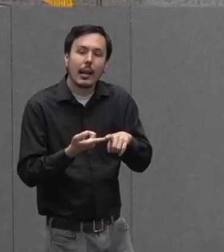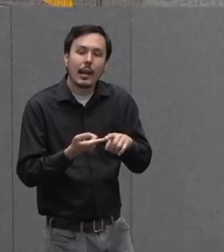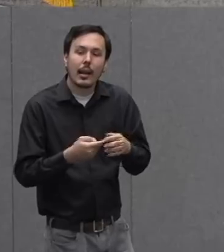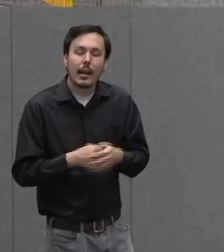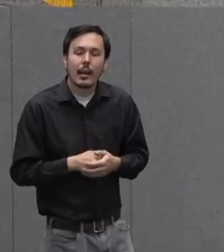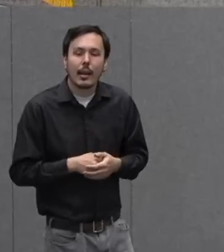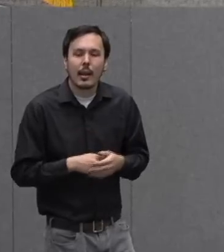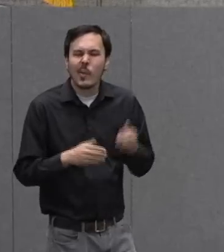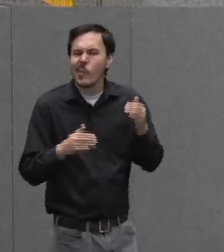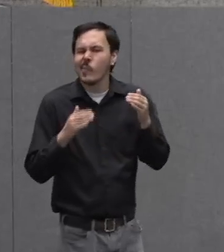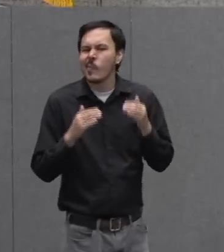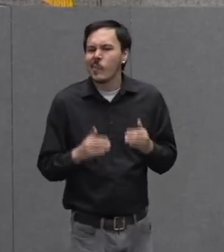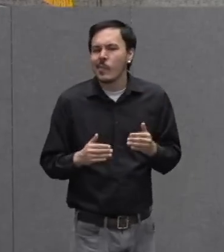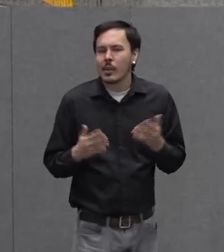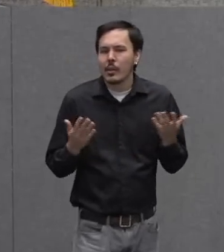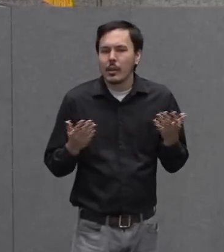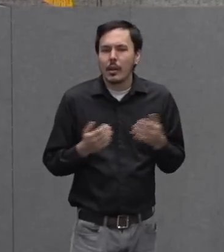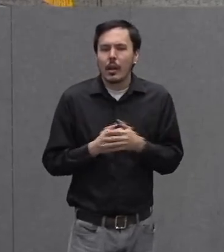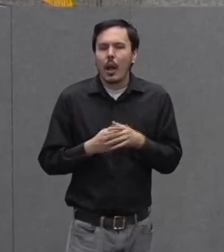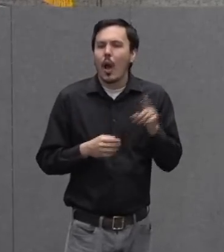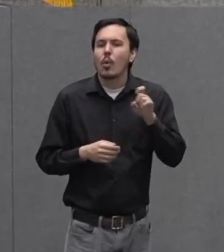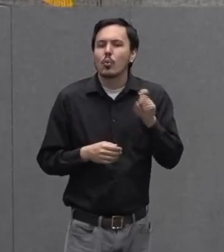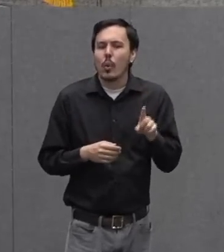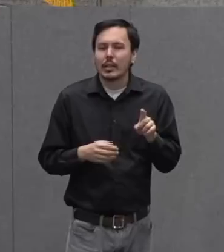What about a question that starts with why?